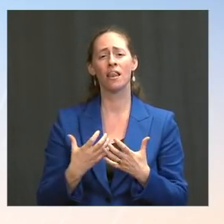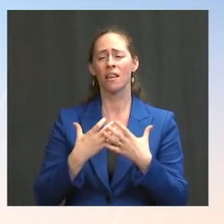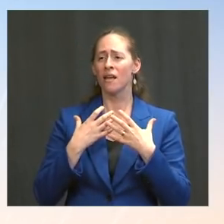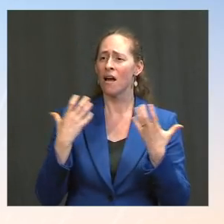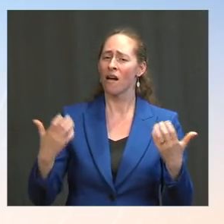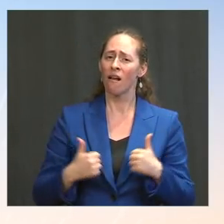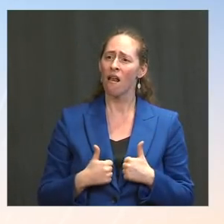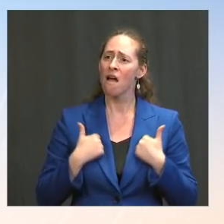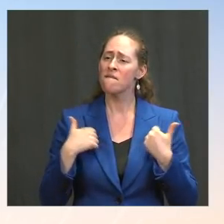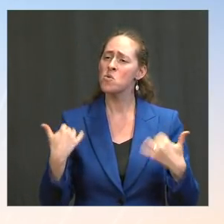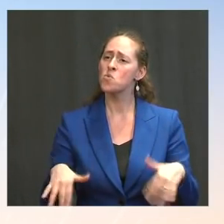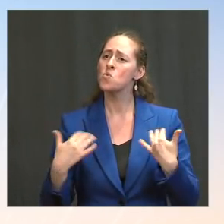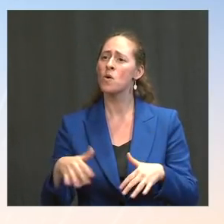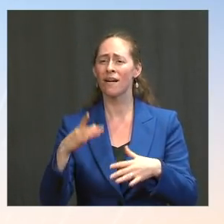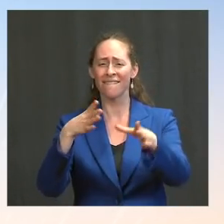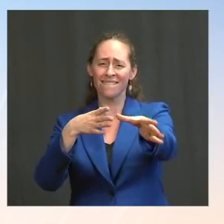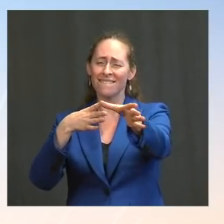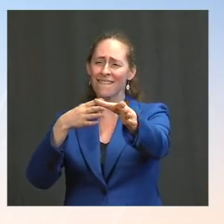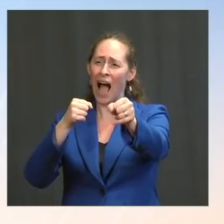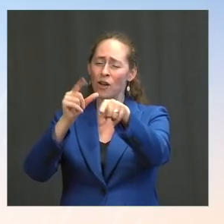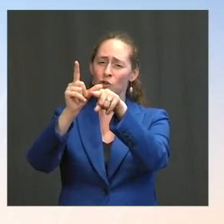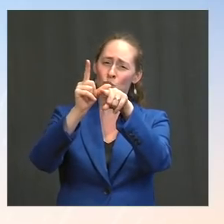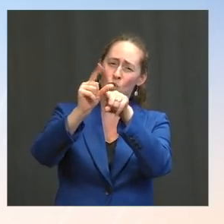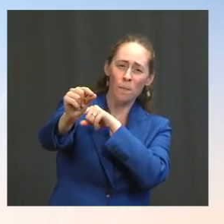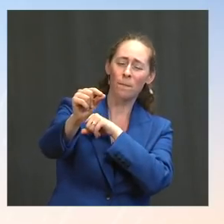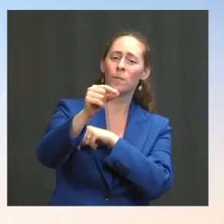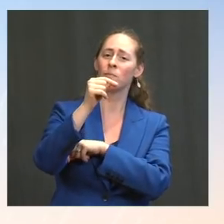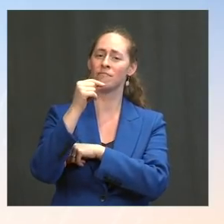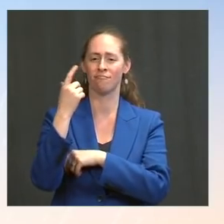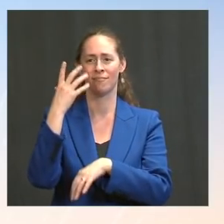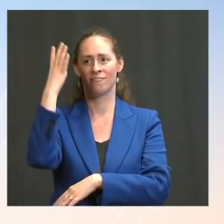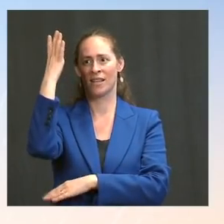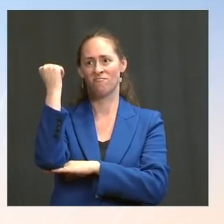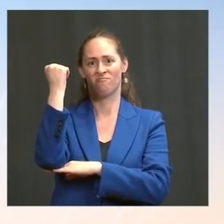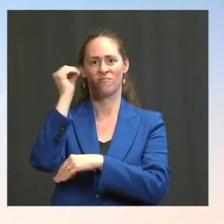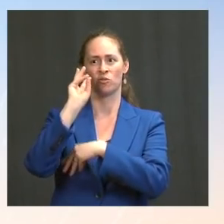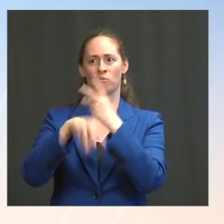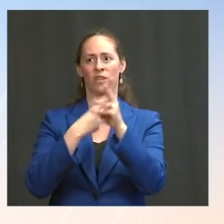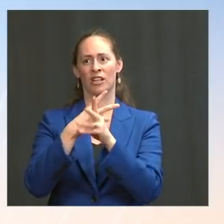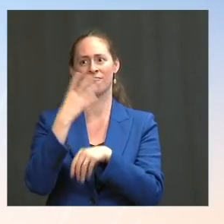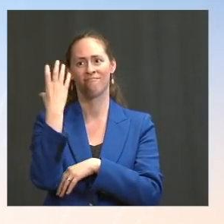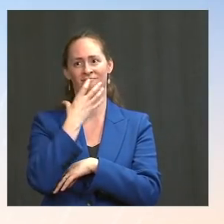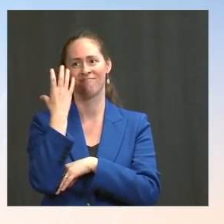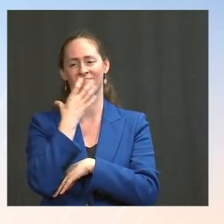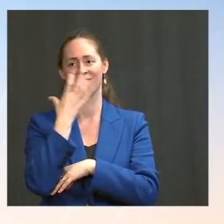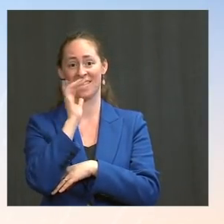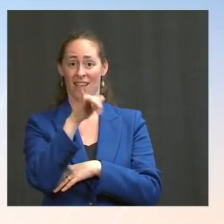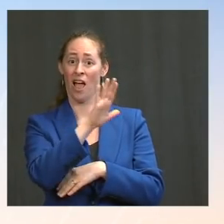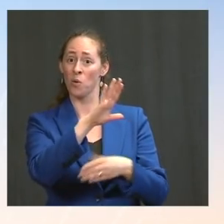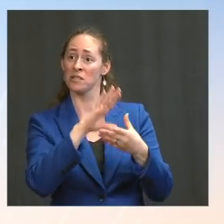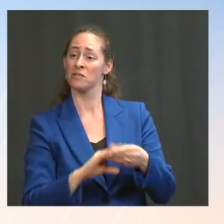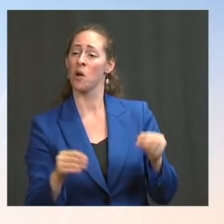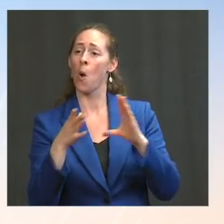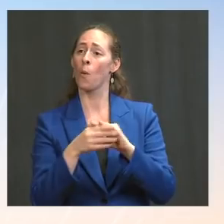I will also note that Sha'Carri Richardson is an inspiring young woman who went -- has gone through a lot, personally.